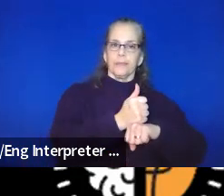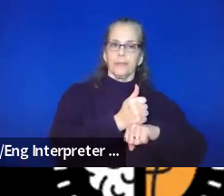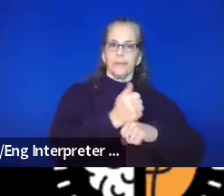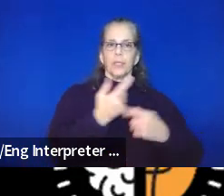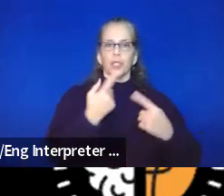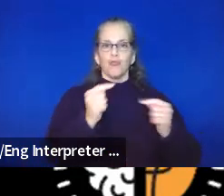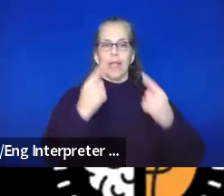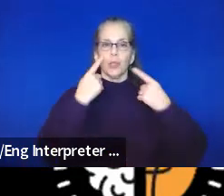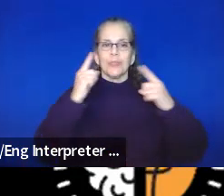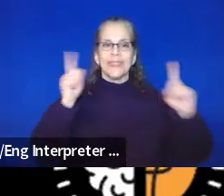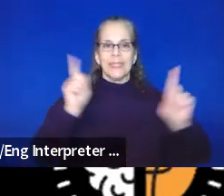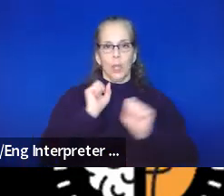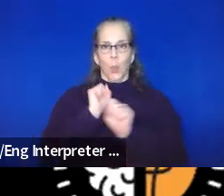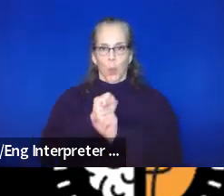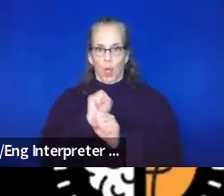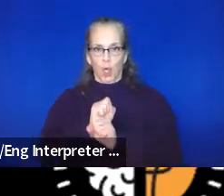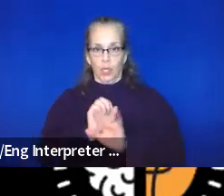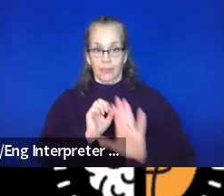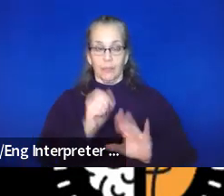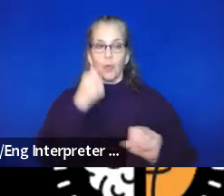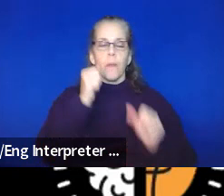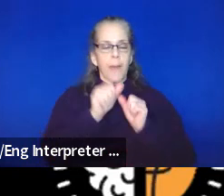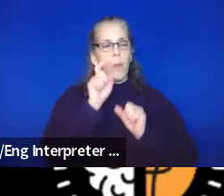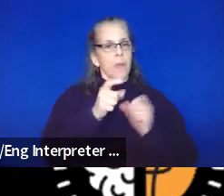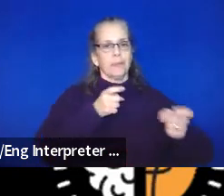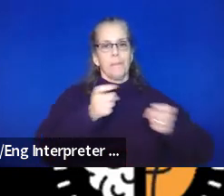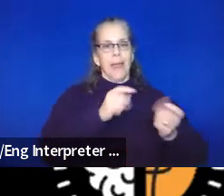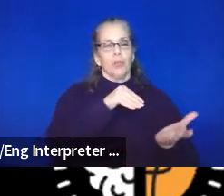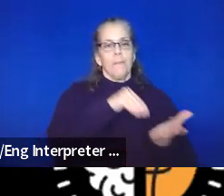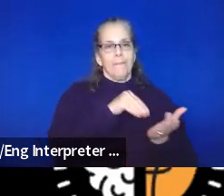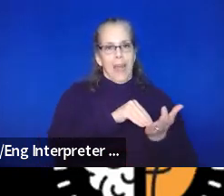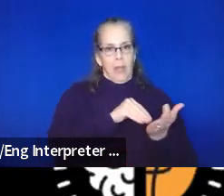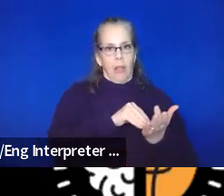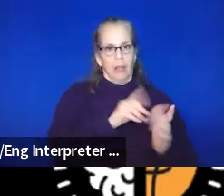One, you've got to manage your medical condition. If you have depression, anxiety, other mental